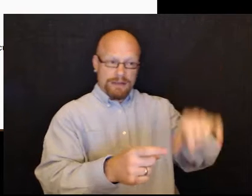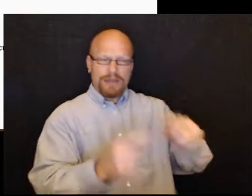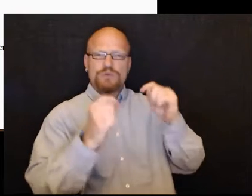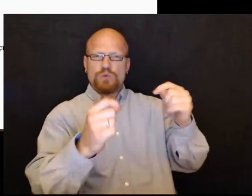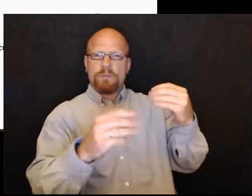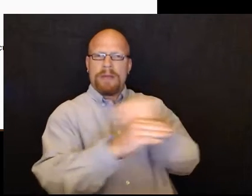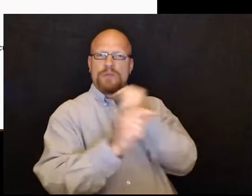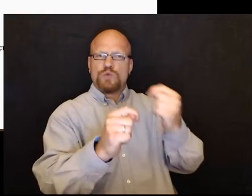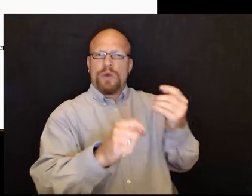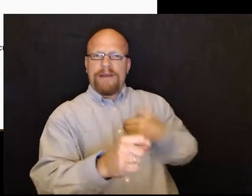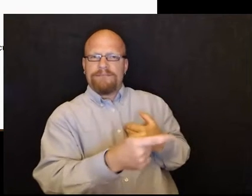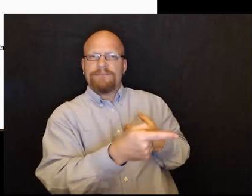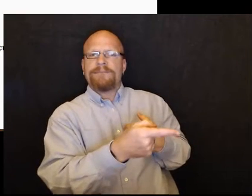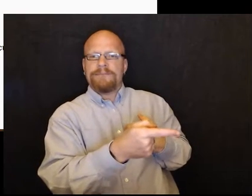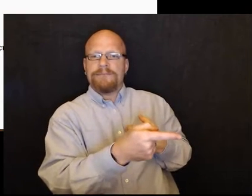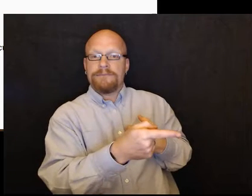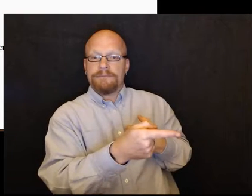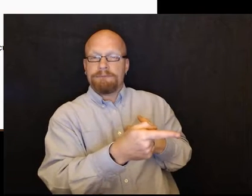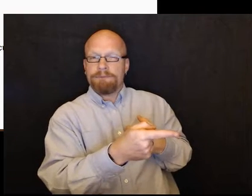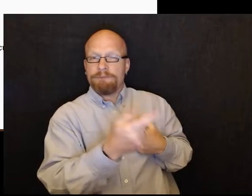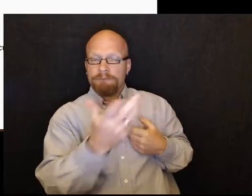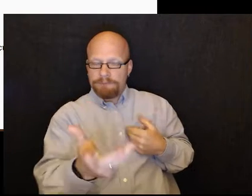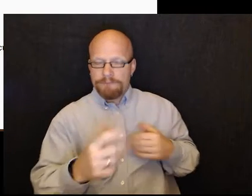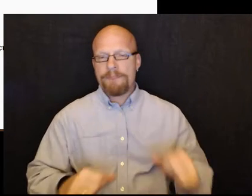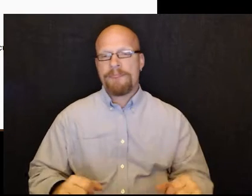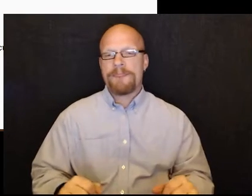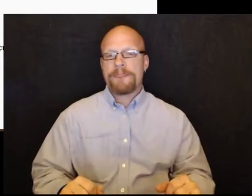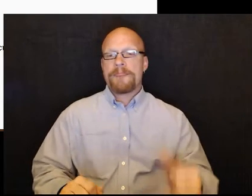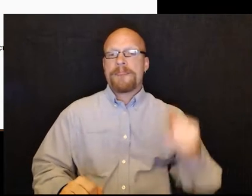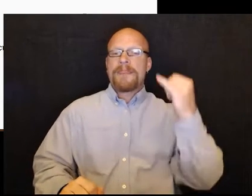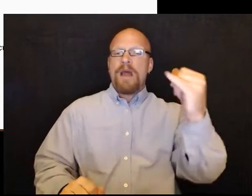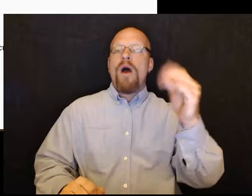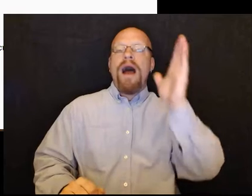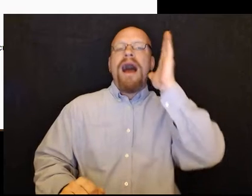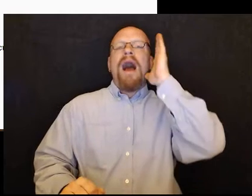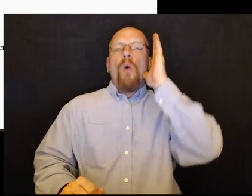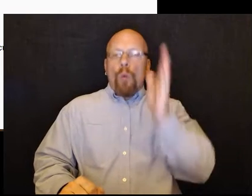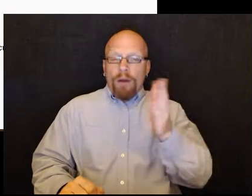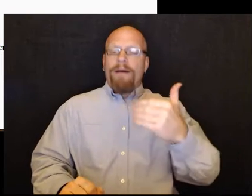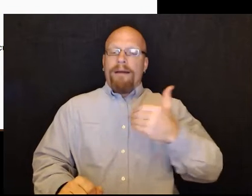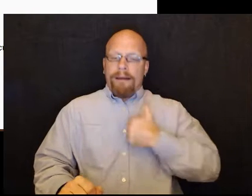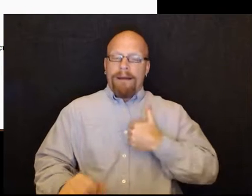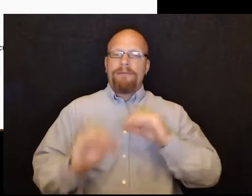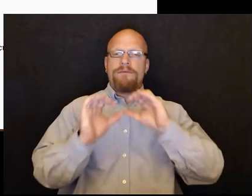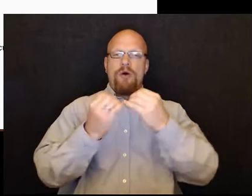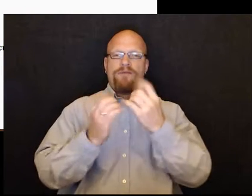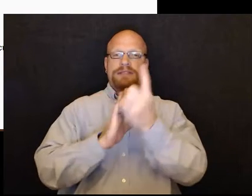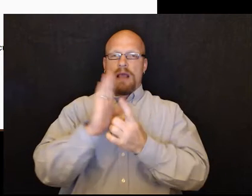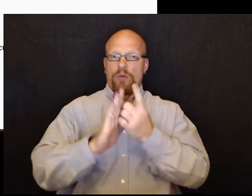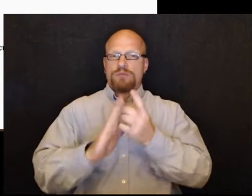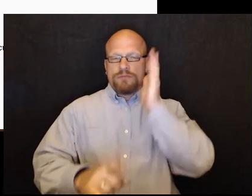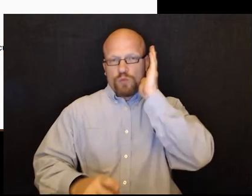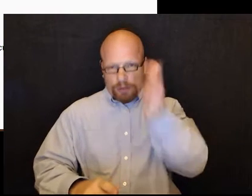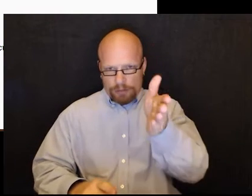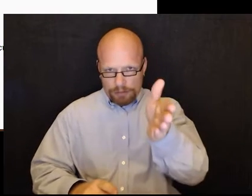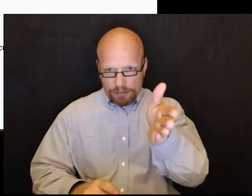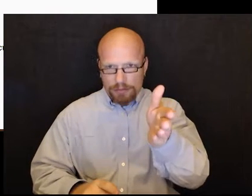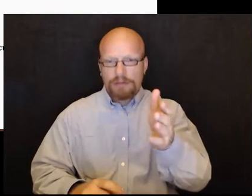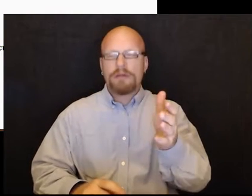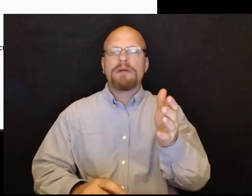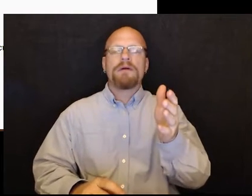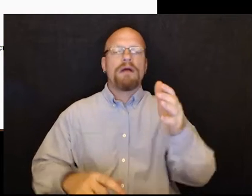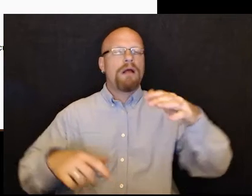the NTID Learning Center... There are tutors there to work with you and I